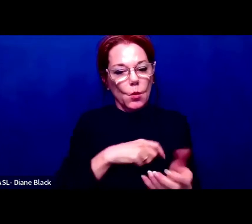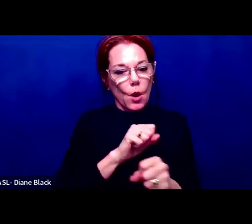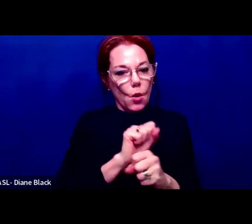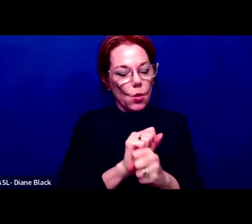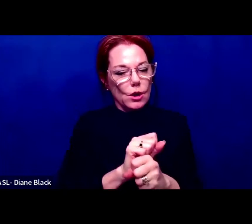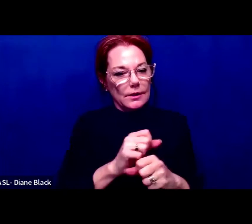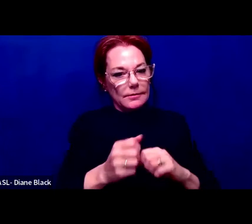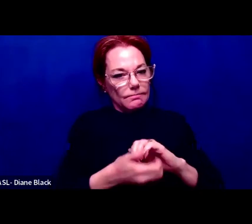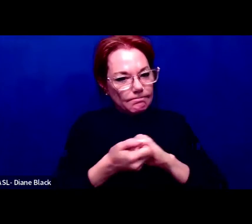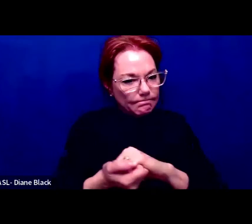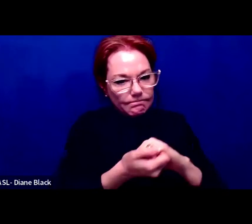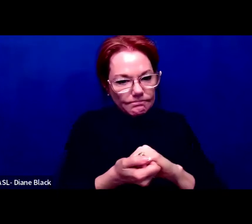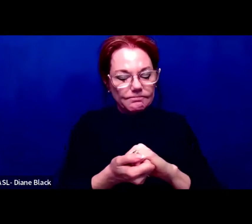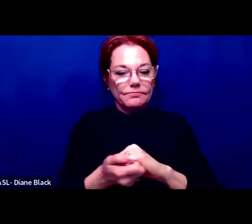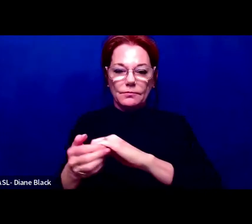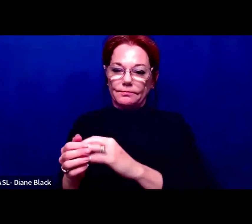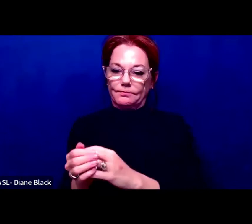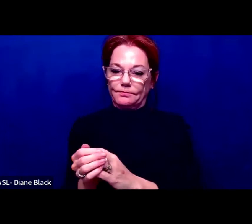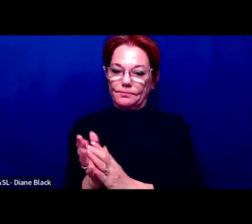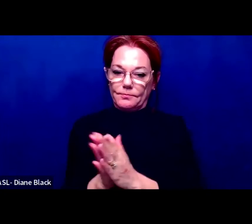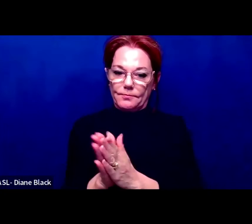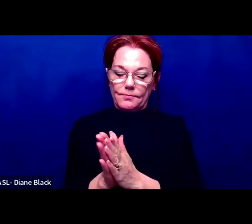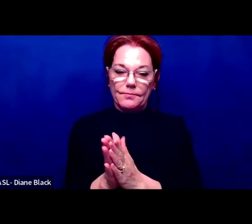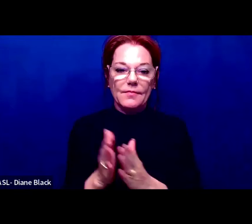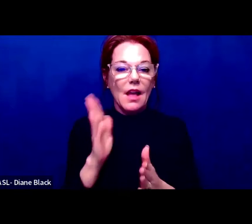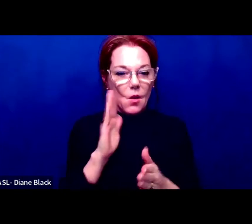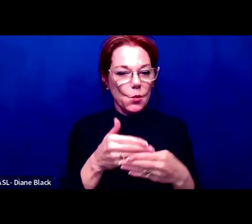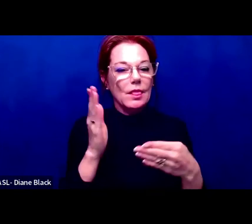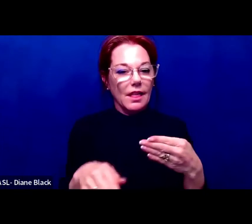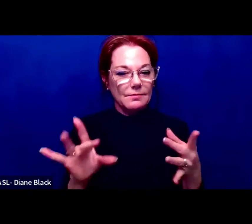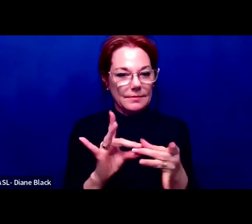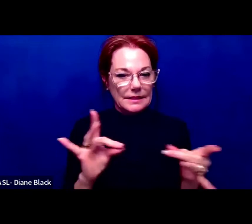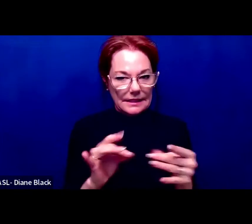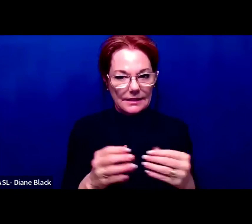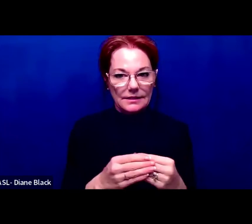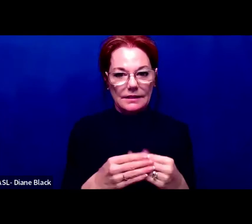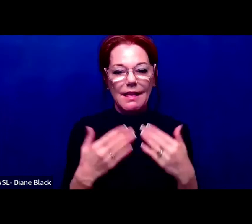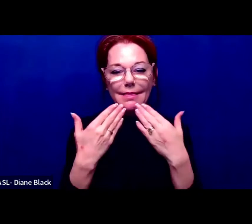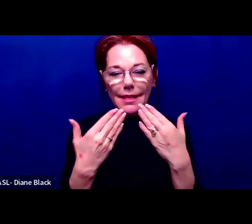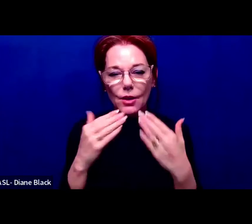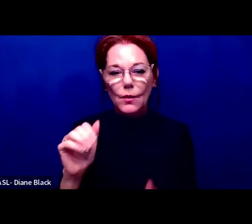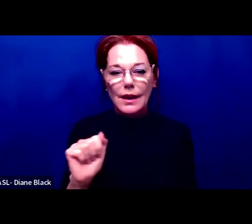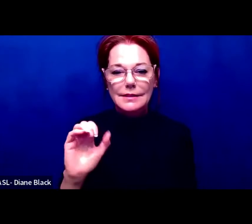disability community. So I just want to end by saying thank you to ACLs, TBI, Technical